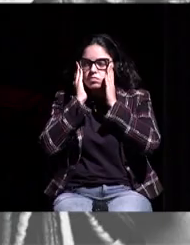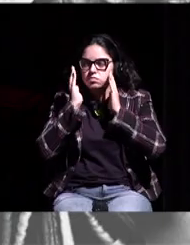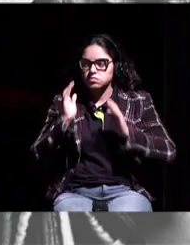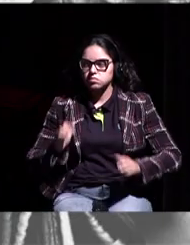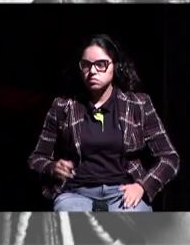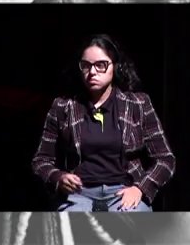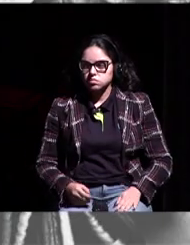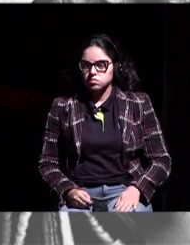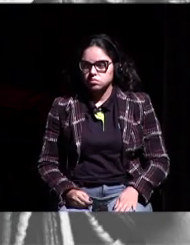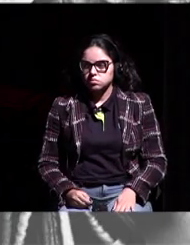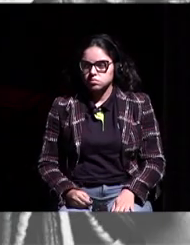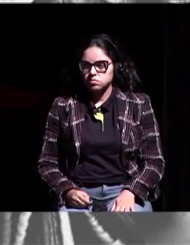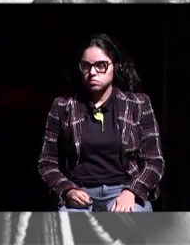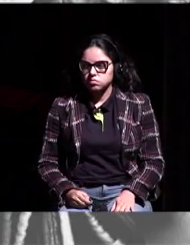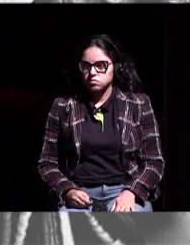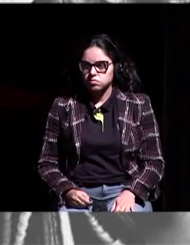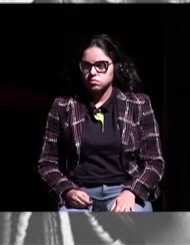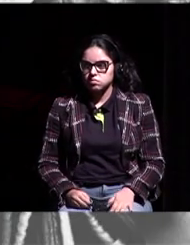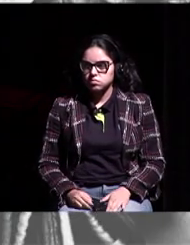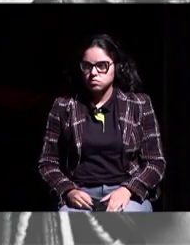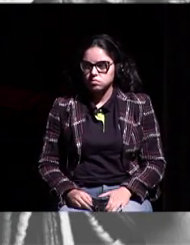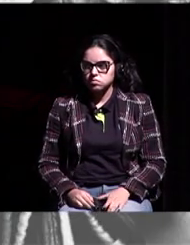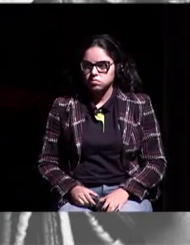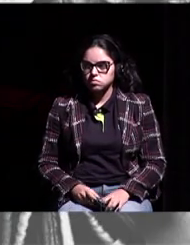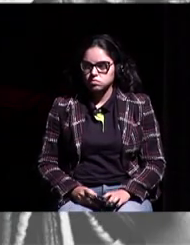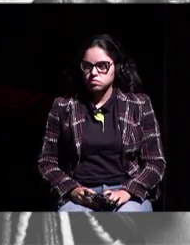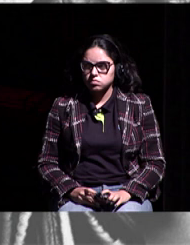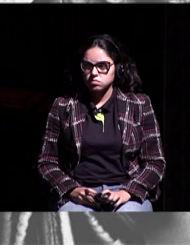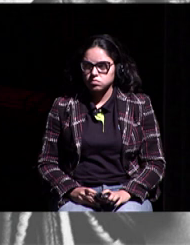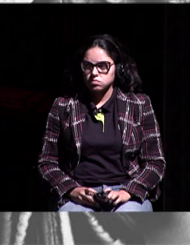In this case my presentation has to do with...